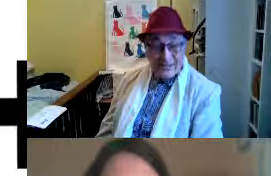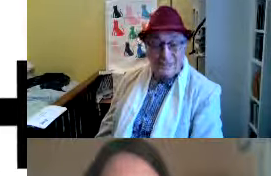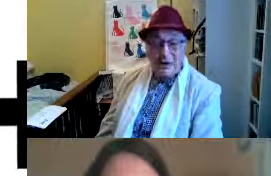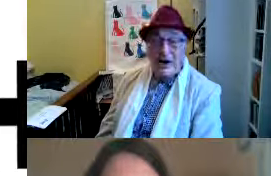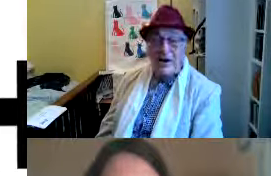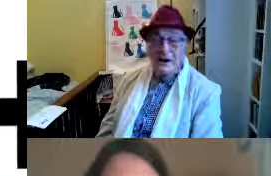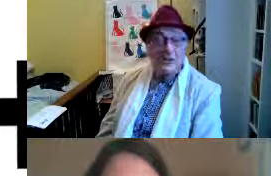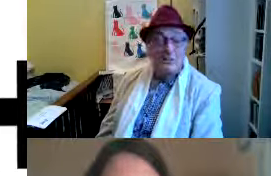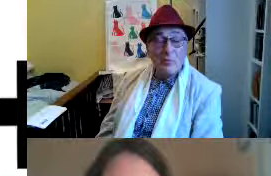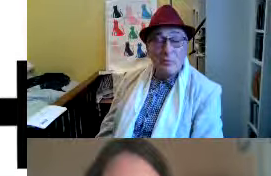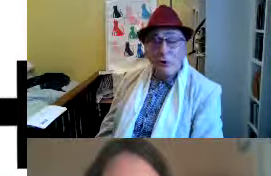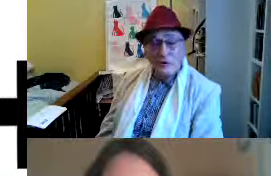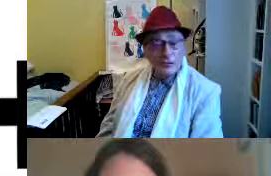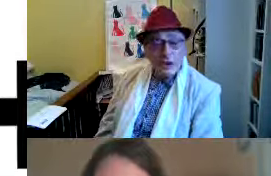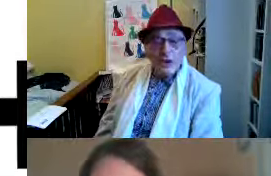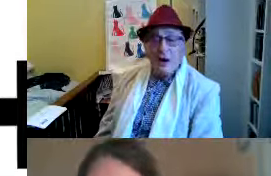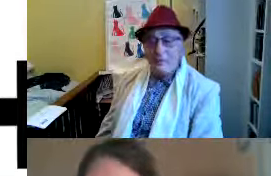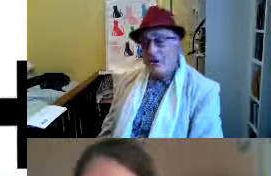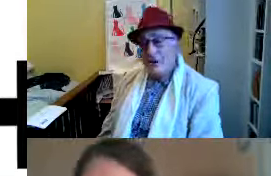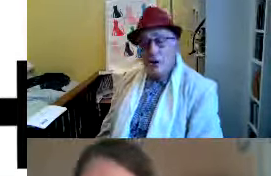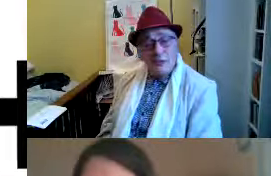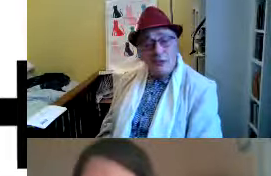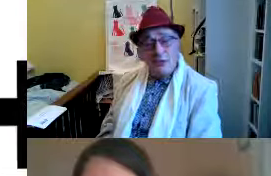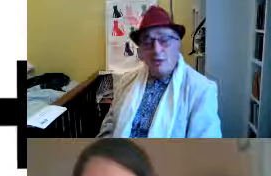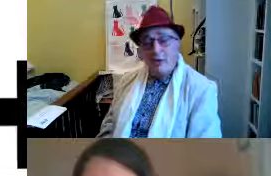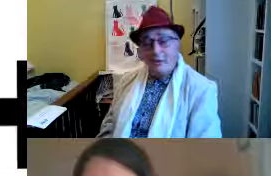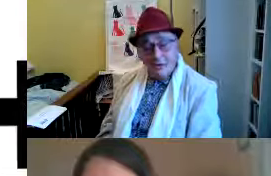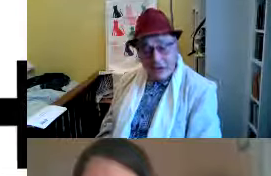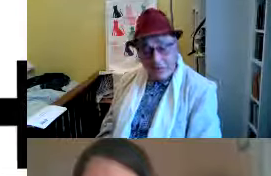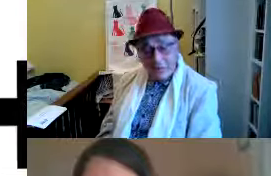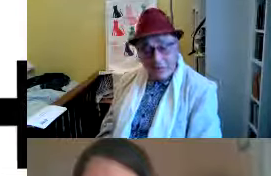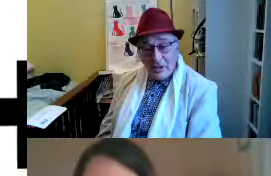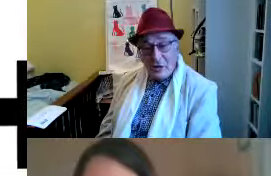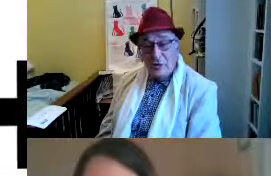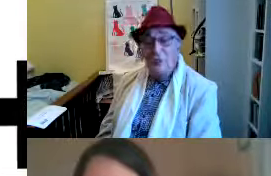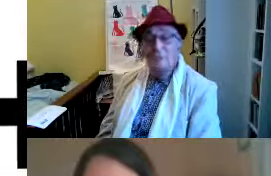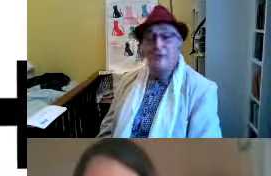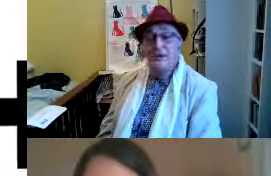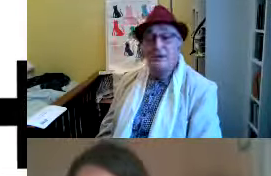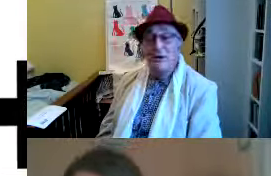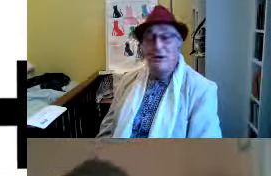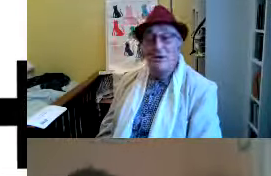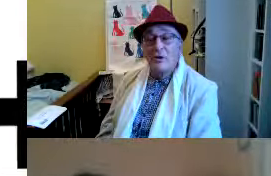but i know that's a bit of work so i'm really open to talking about it but it couldn't be the